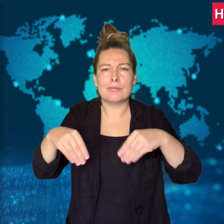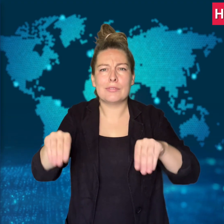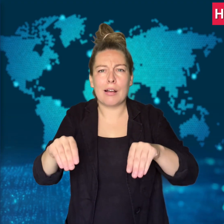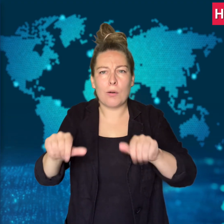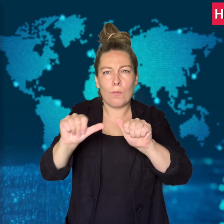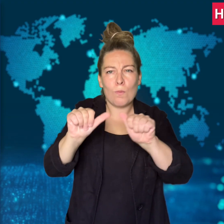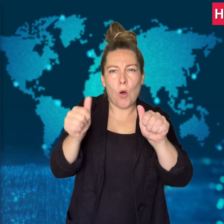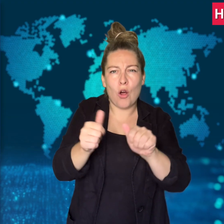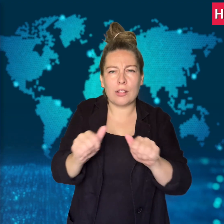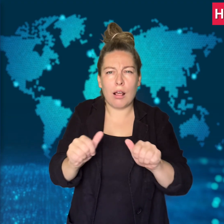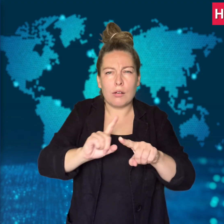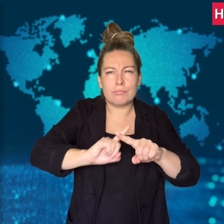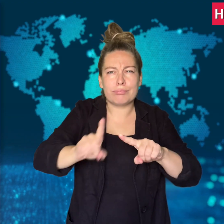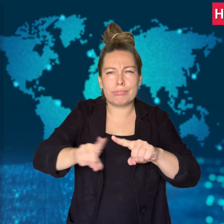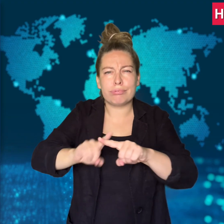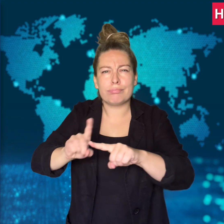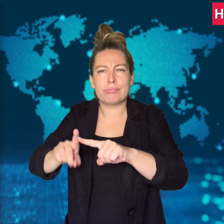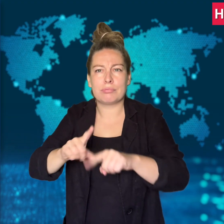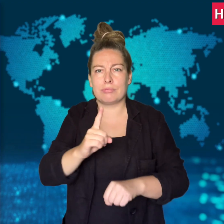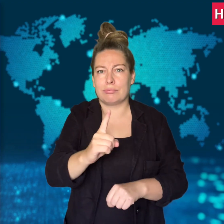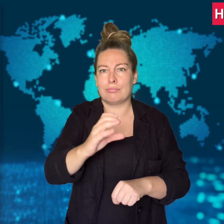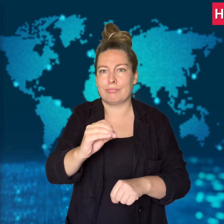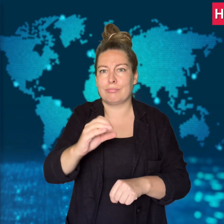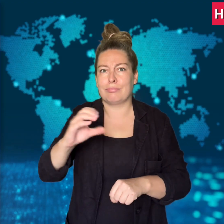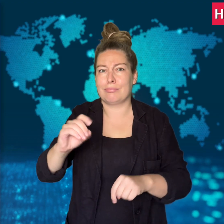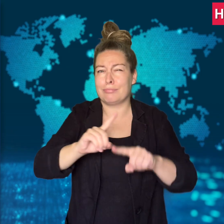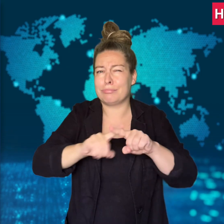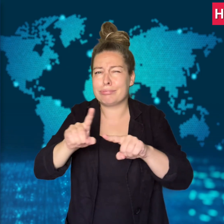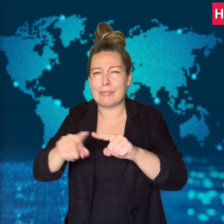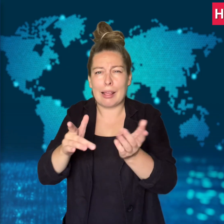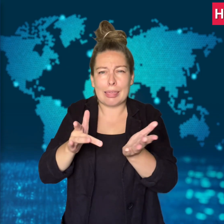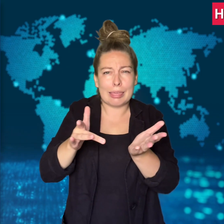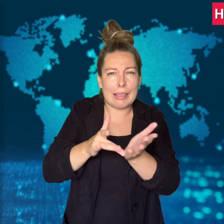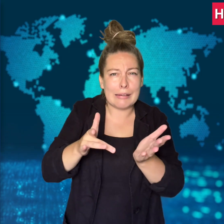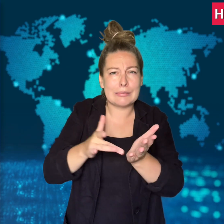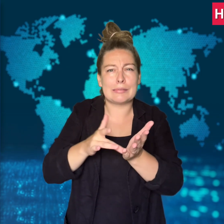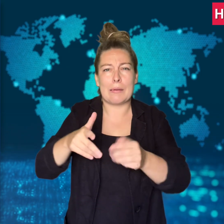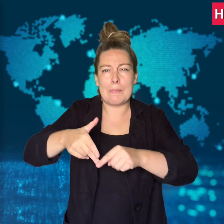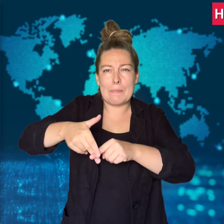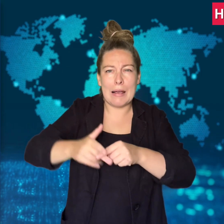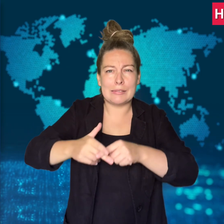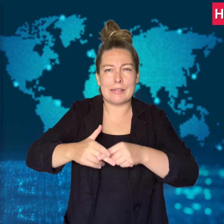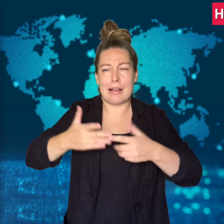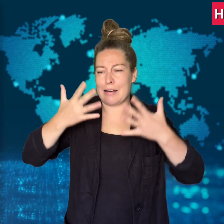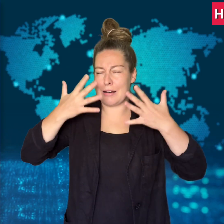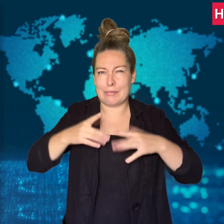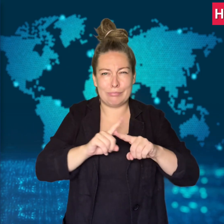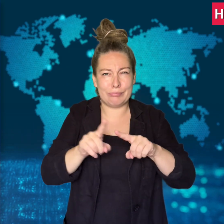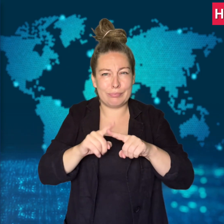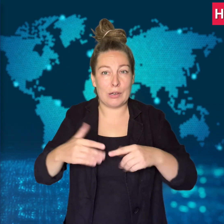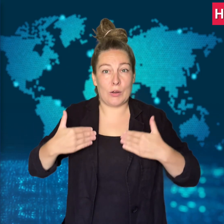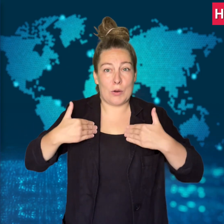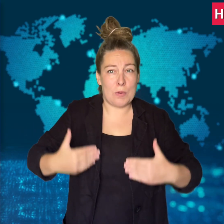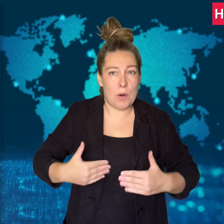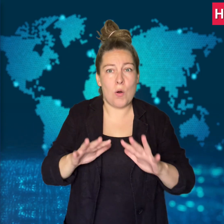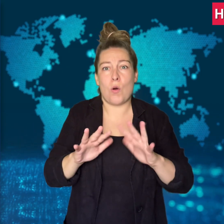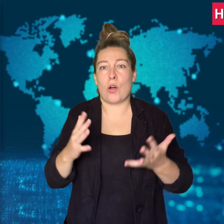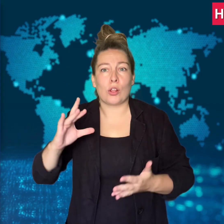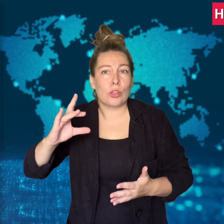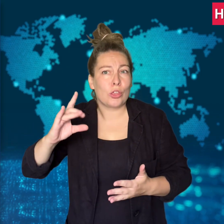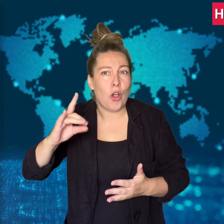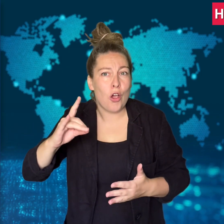and robot dogs to an Albert Einstein replica. Prices range from $278